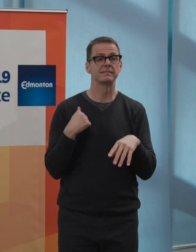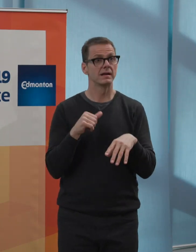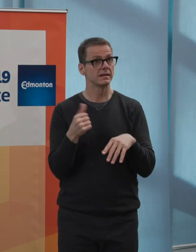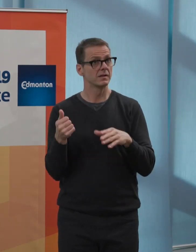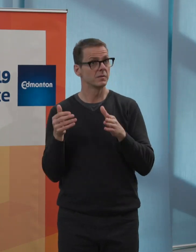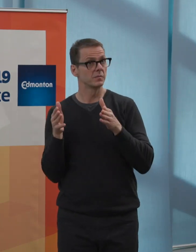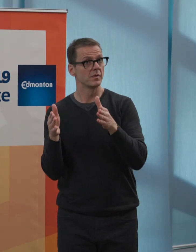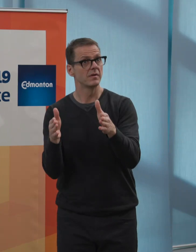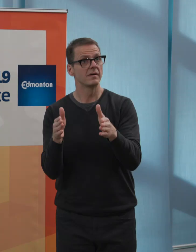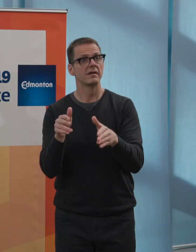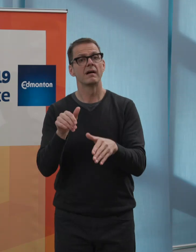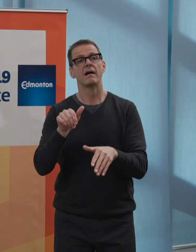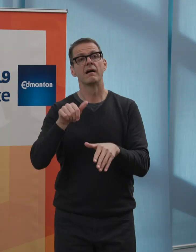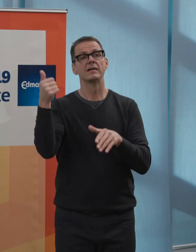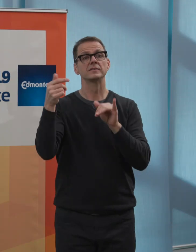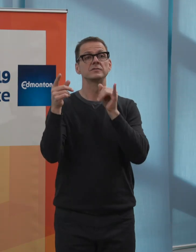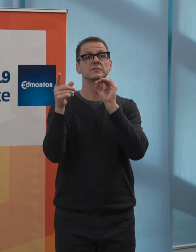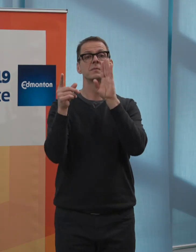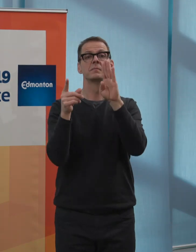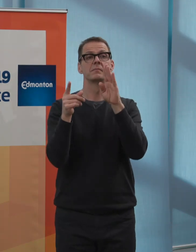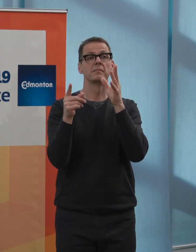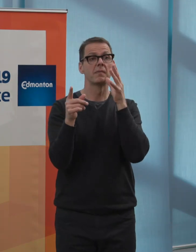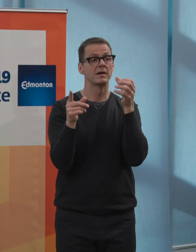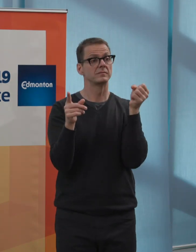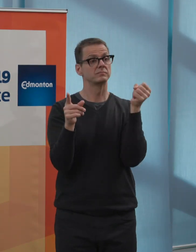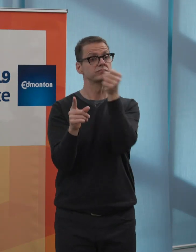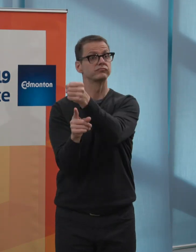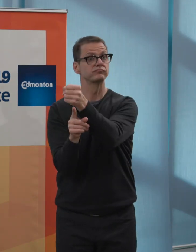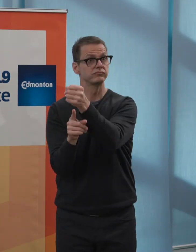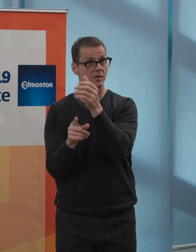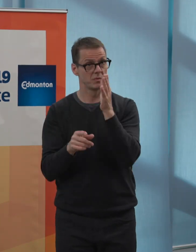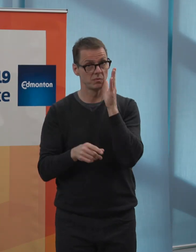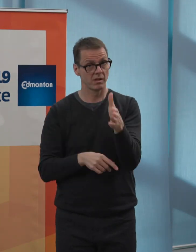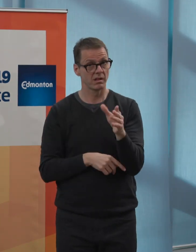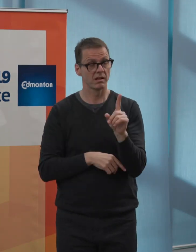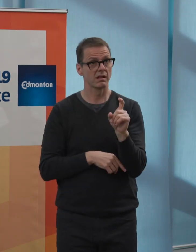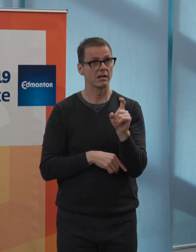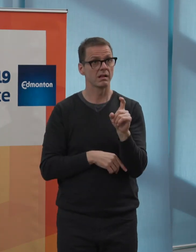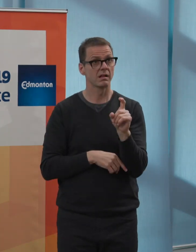levels that we're currently providing in different areas based on the the